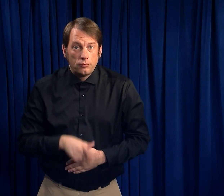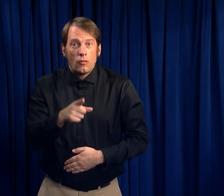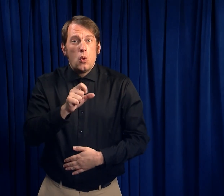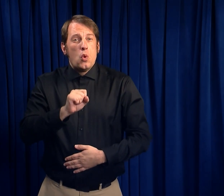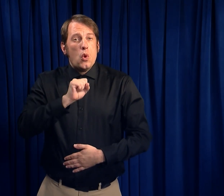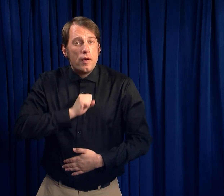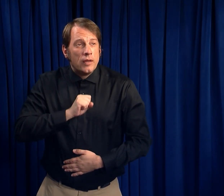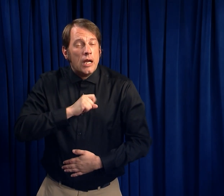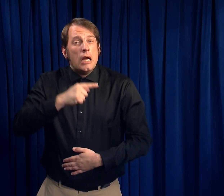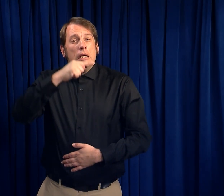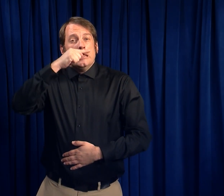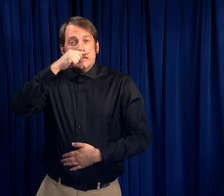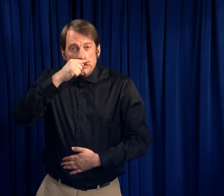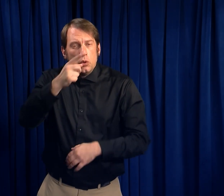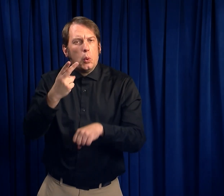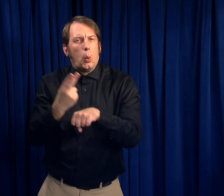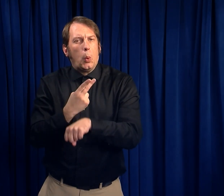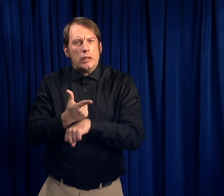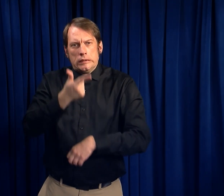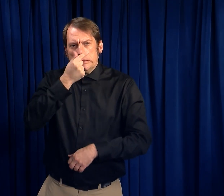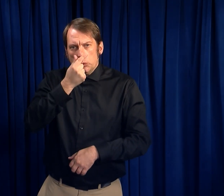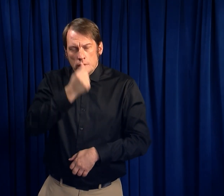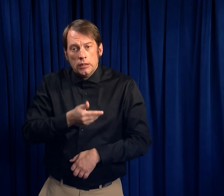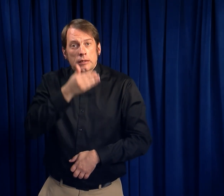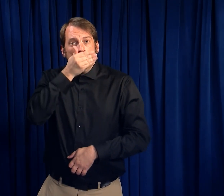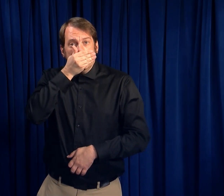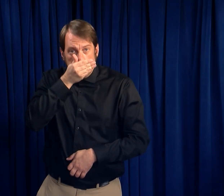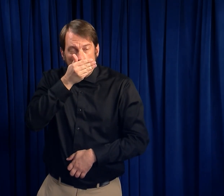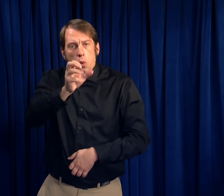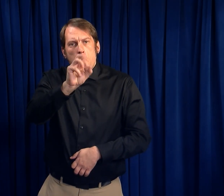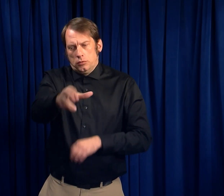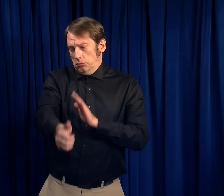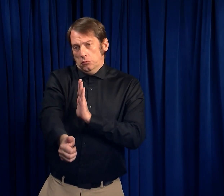Cover coughs and sneezes with a tissue